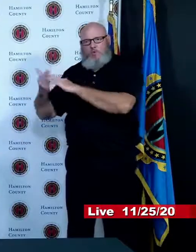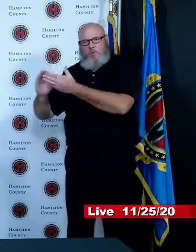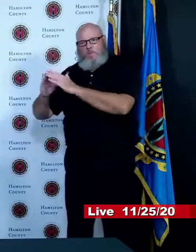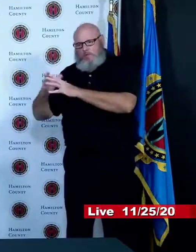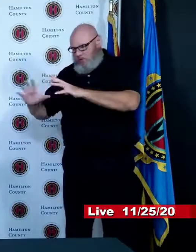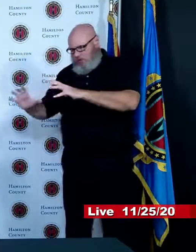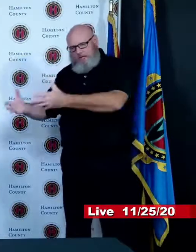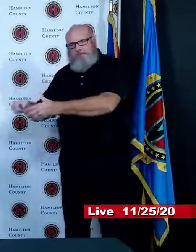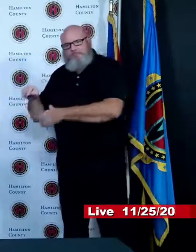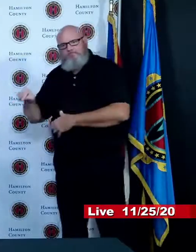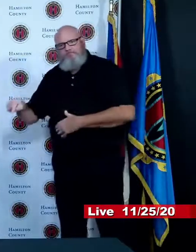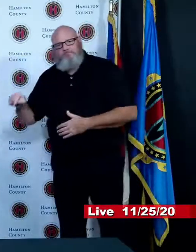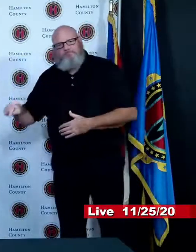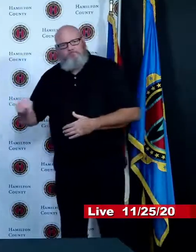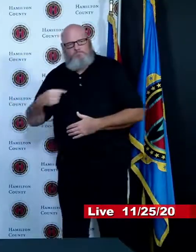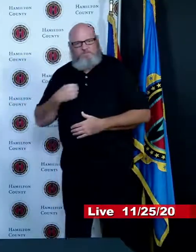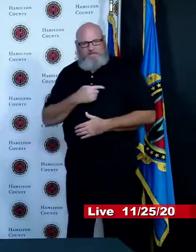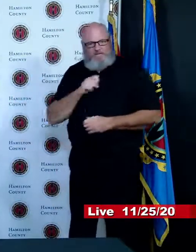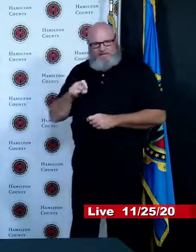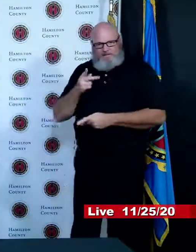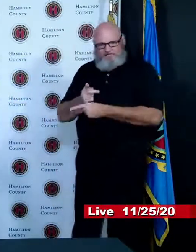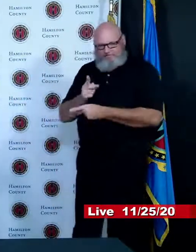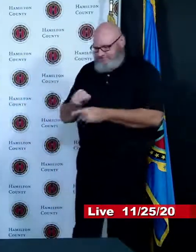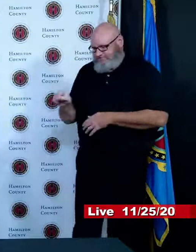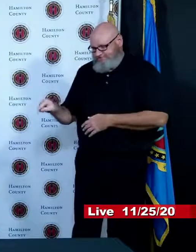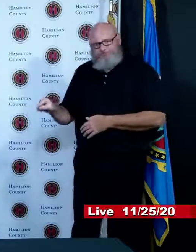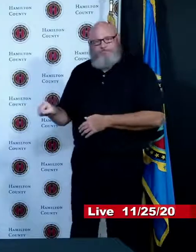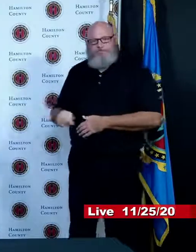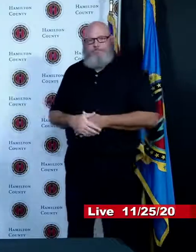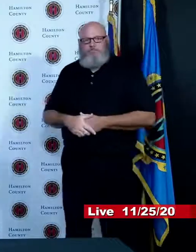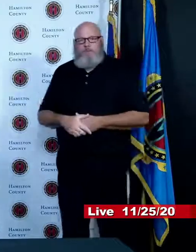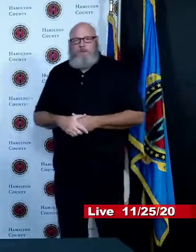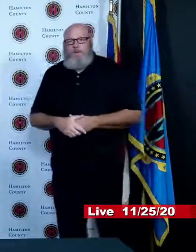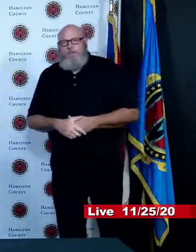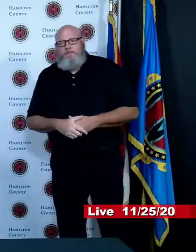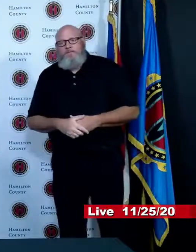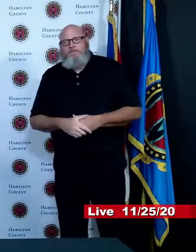the communities of color but I'm sure there are other people who are worried as well about whether